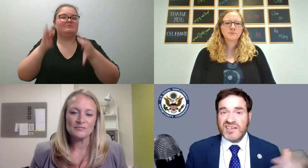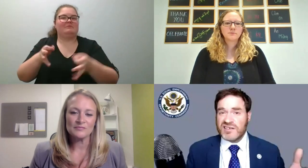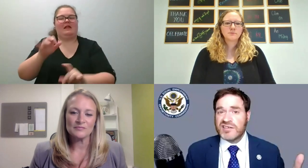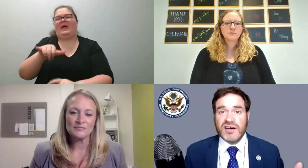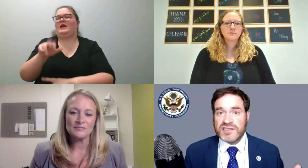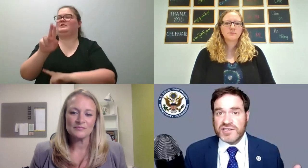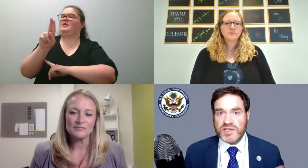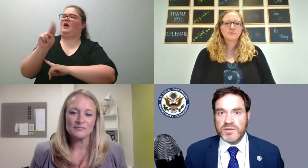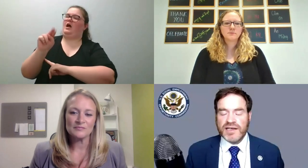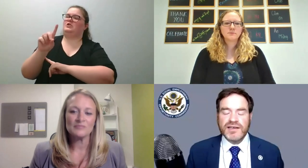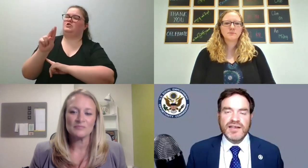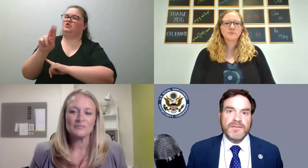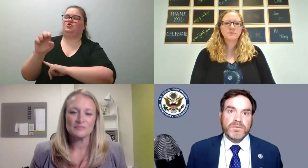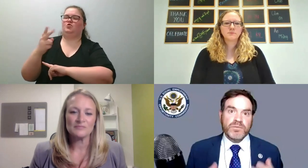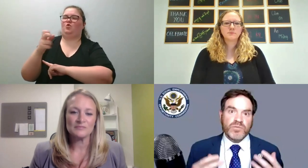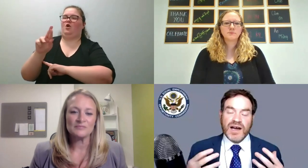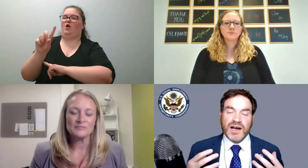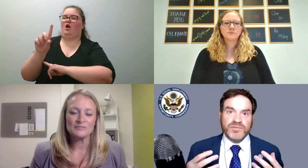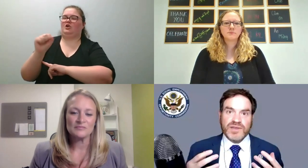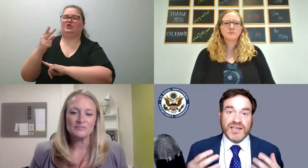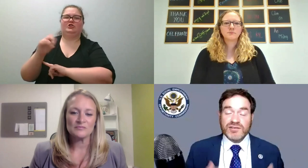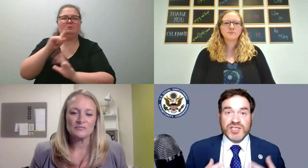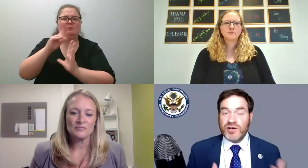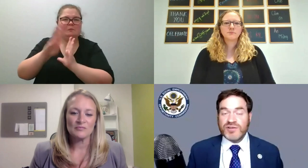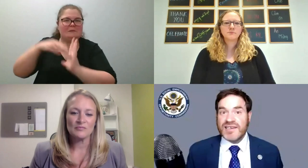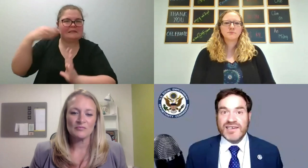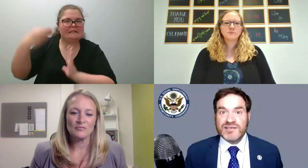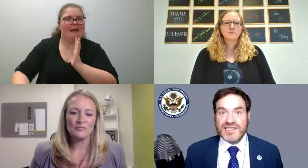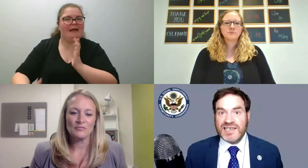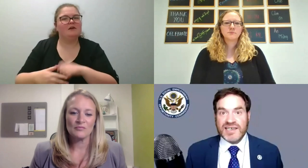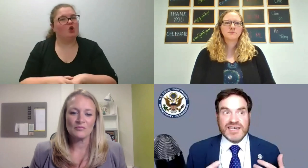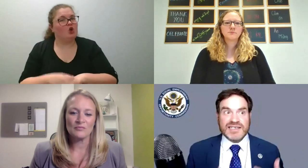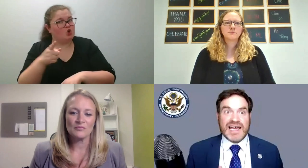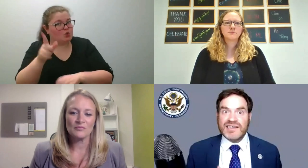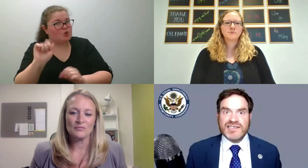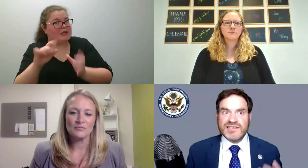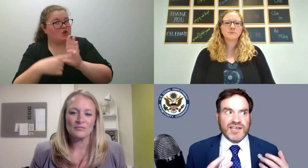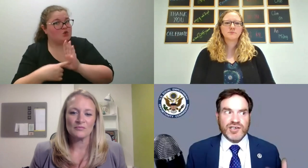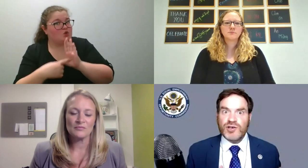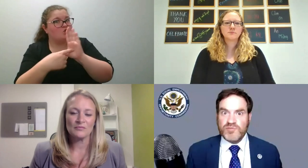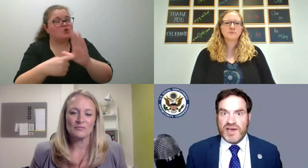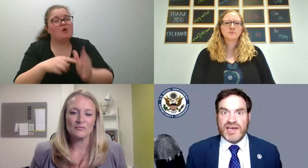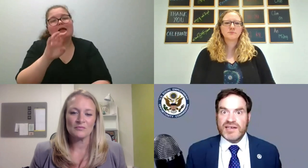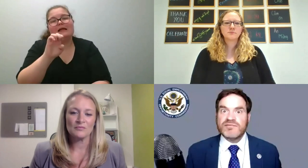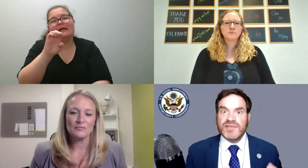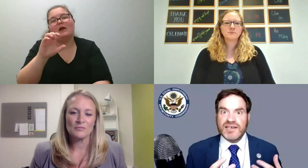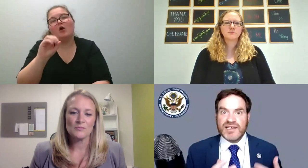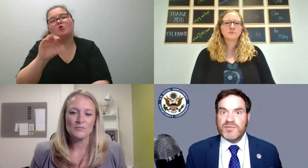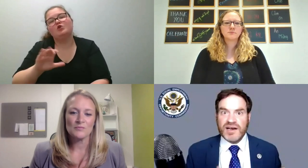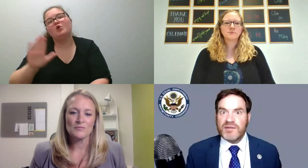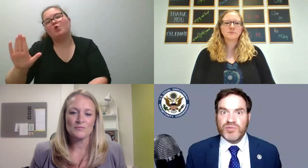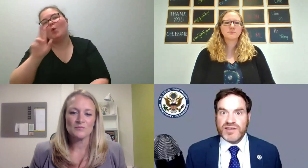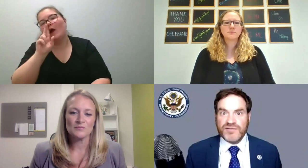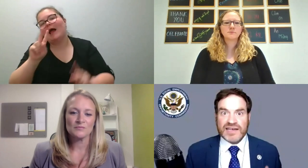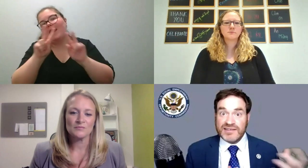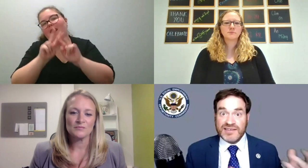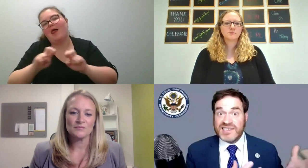it's going to cost too much money. Show the EEOC the analysis that you made in coming up with the fact that this is